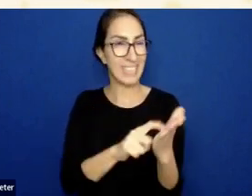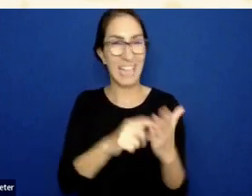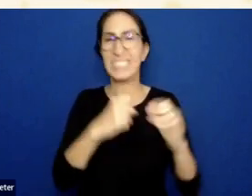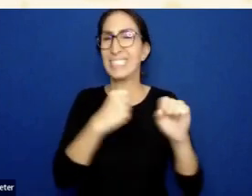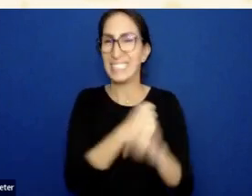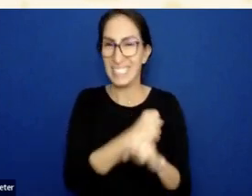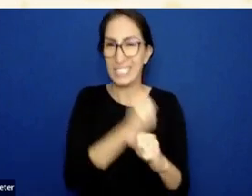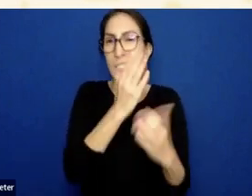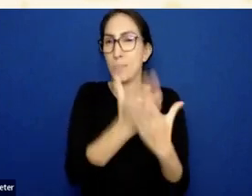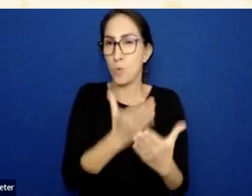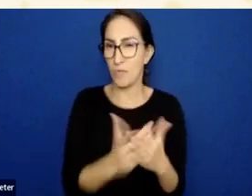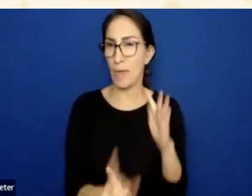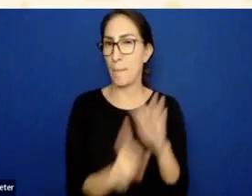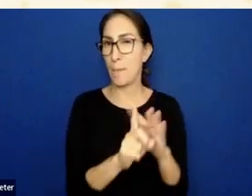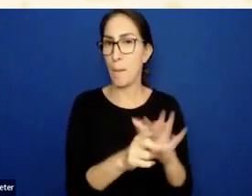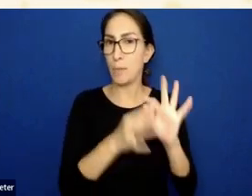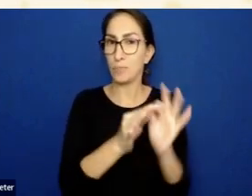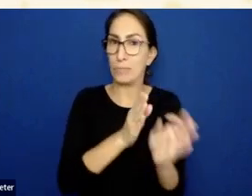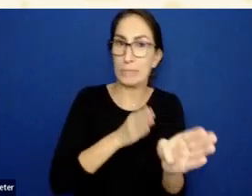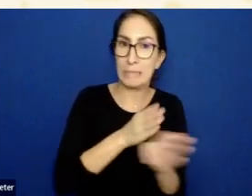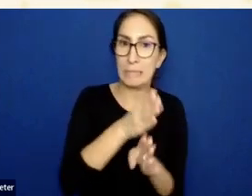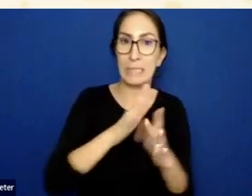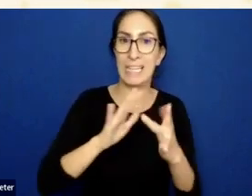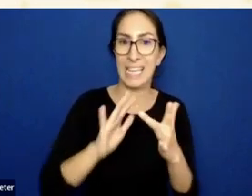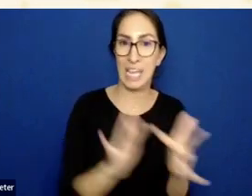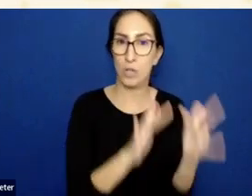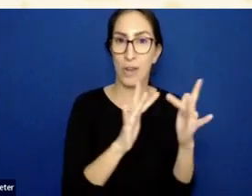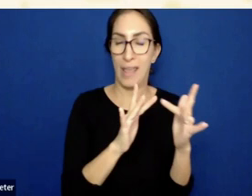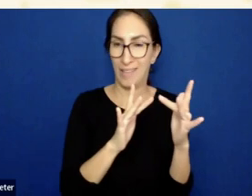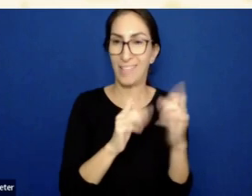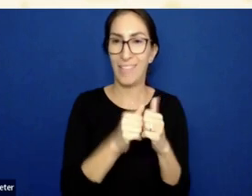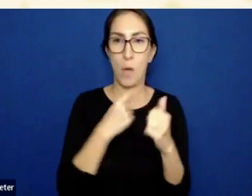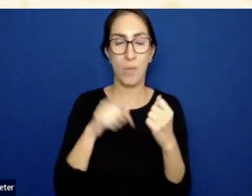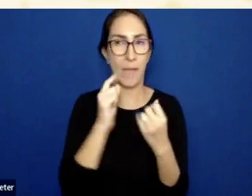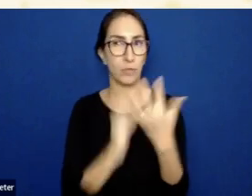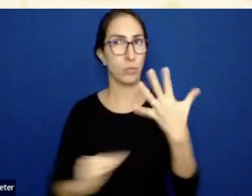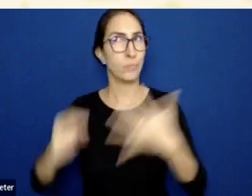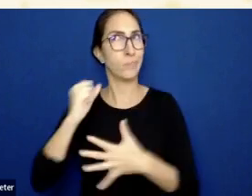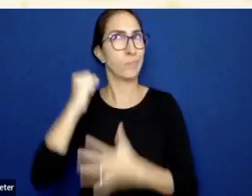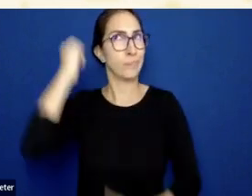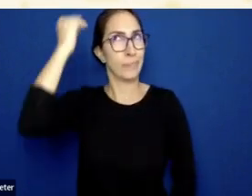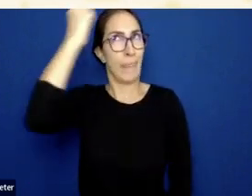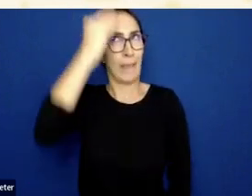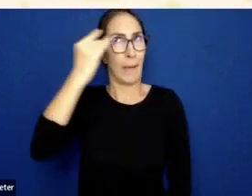on the internet that we need to think about, even when we start planning our projects.